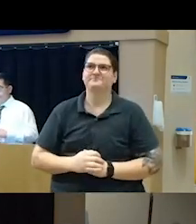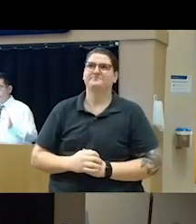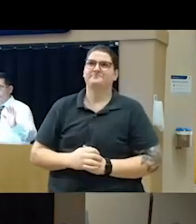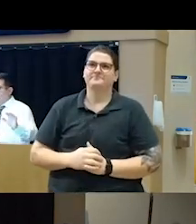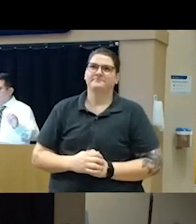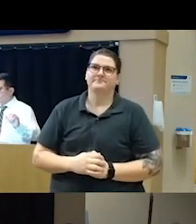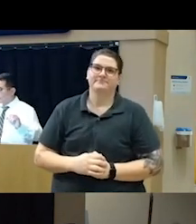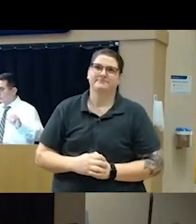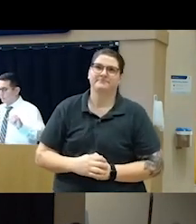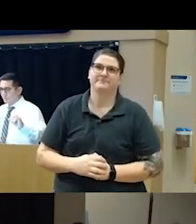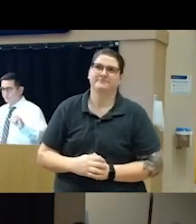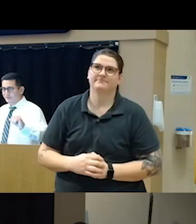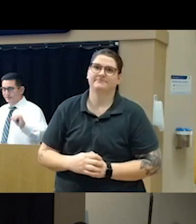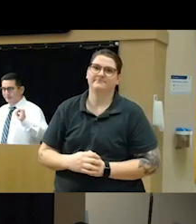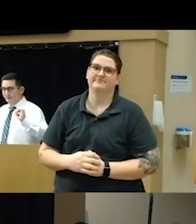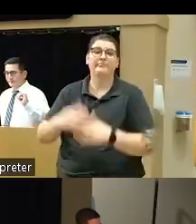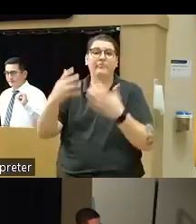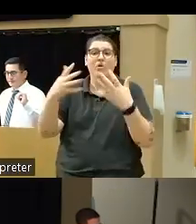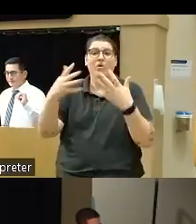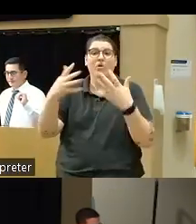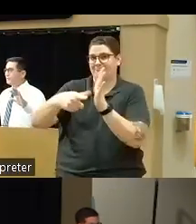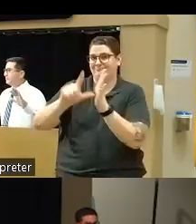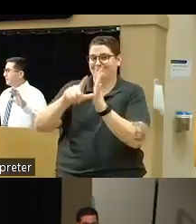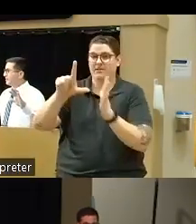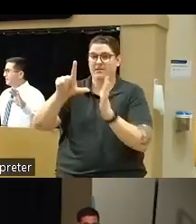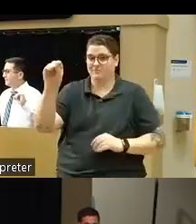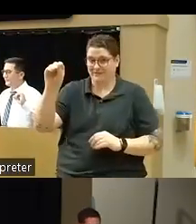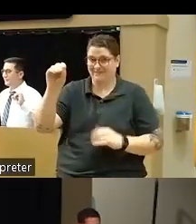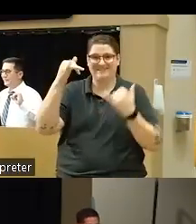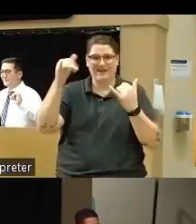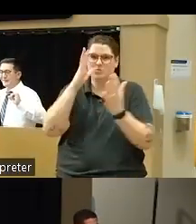and so we already went over the learning objectives and we're going to Jump Right In okay